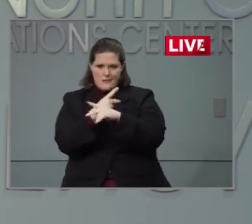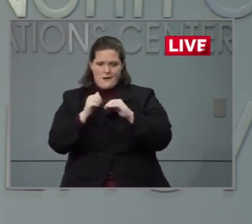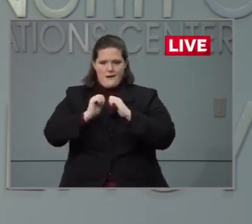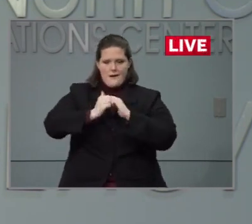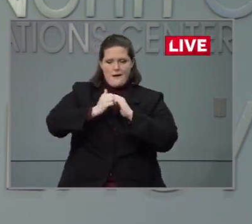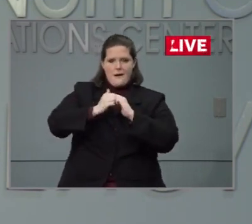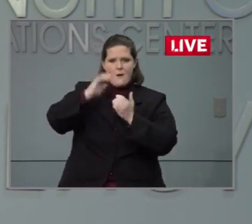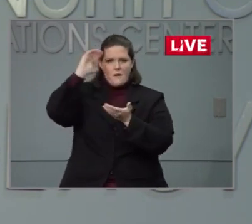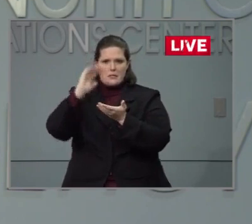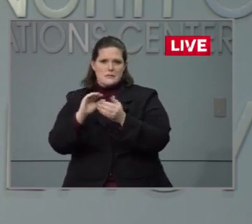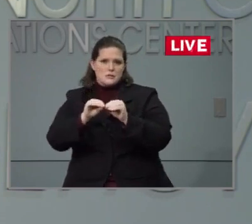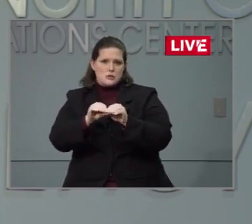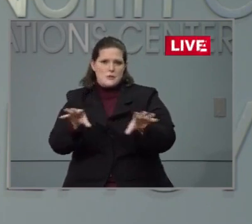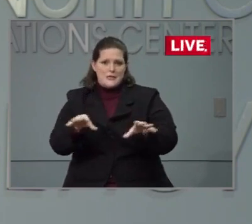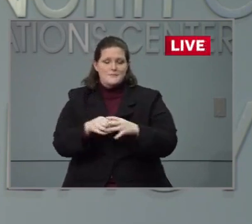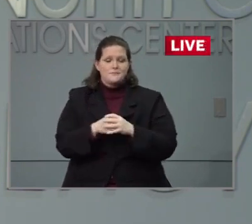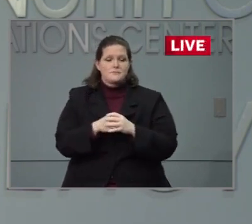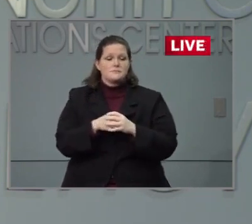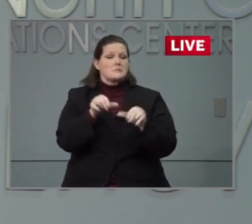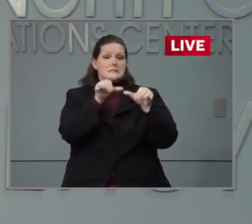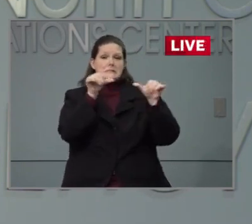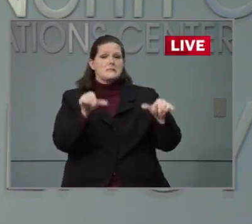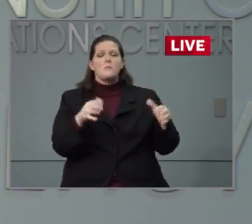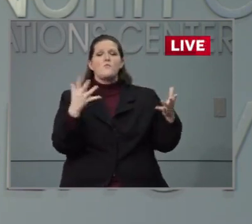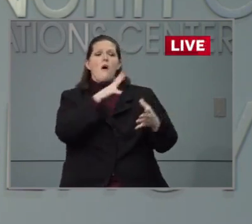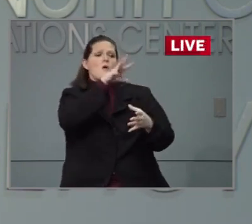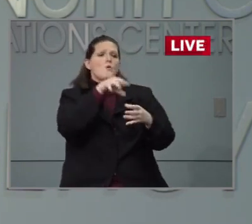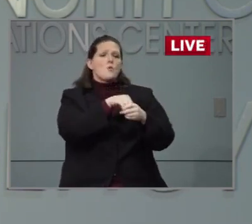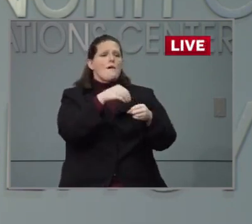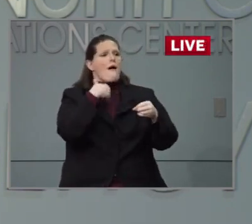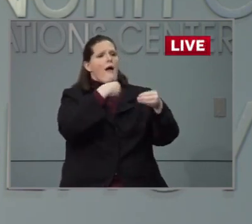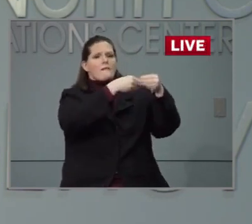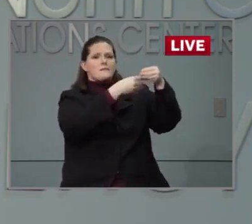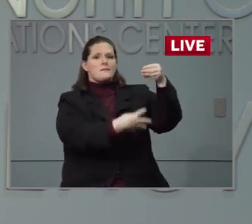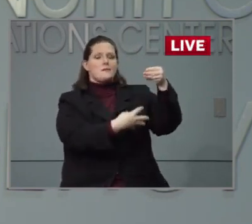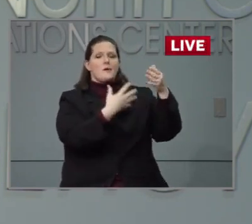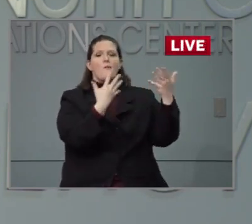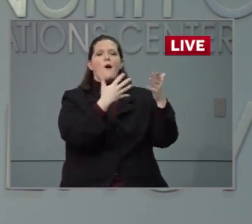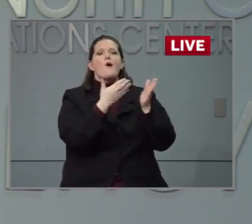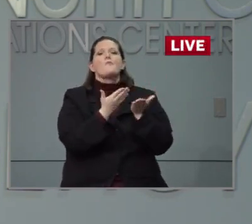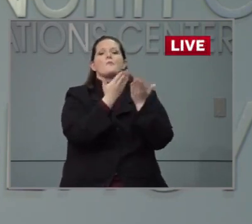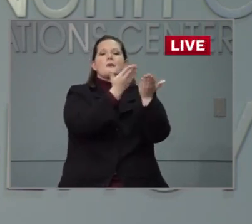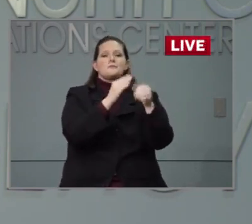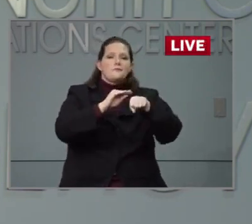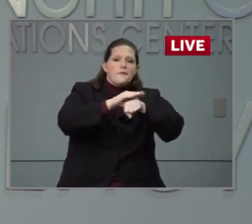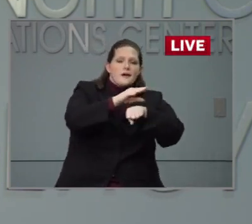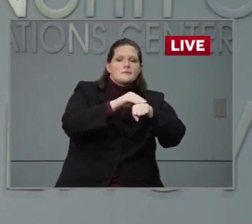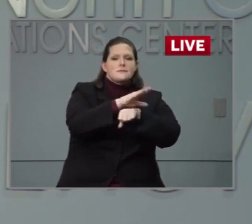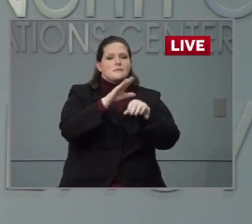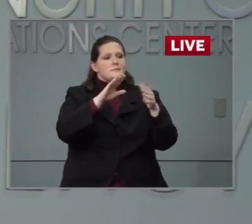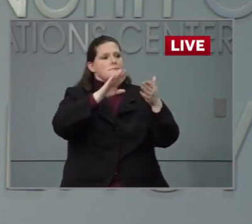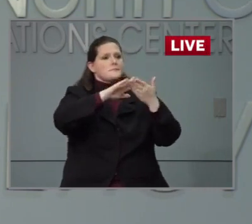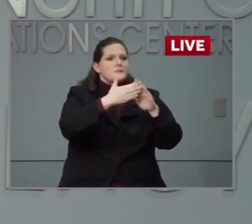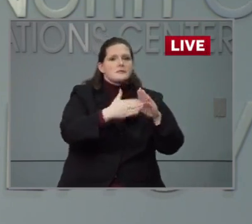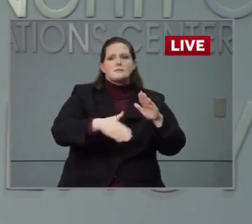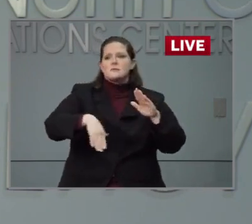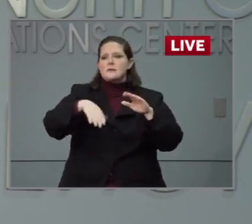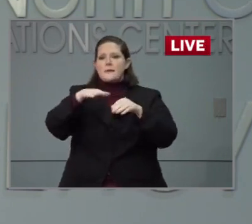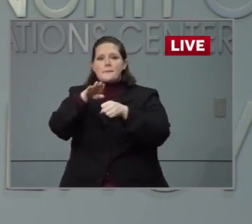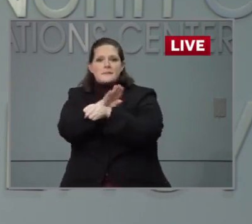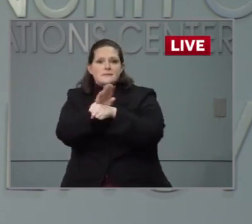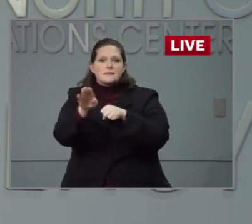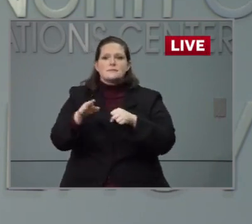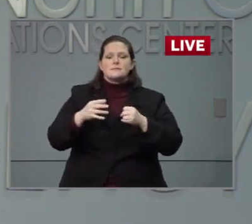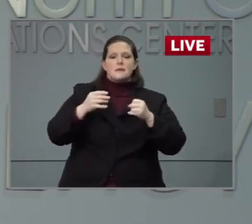THE SYSTEM WILL HELP OUR COUNTIES MAKE DECISIONS ABOUT WHAT MORE CAN BE DONE TO SLOW THE SPREAD OF THE VIRUS.